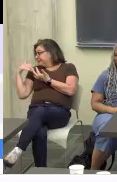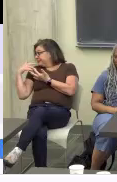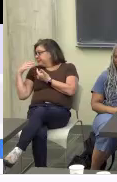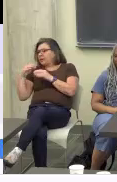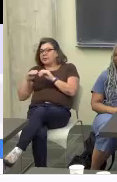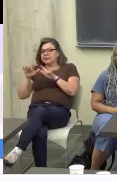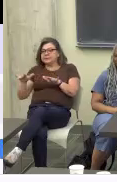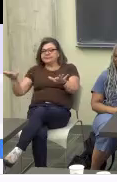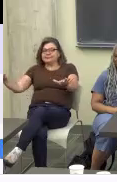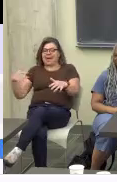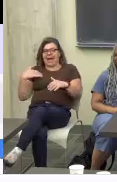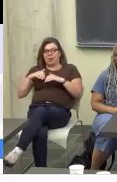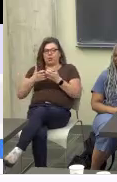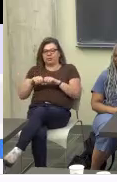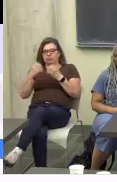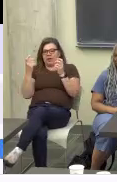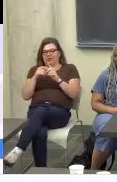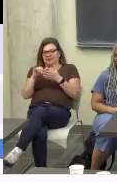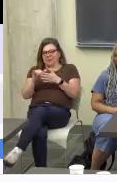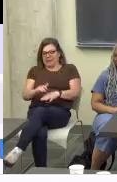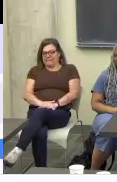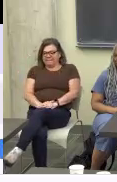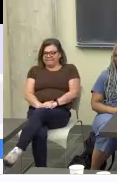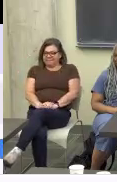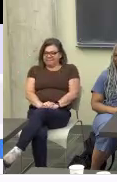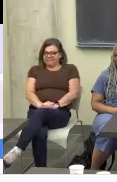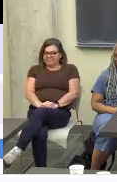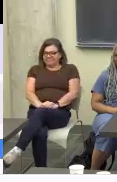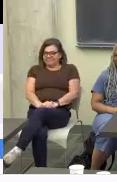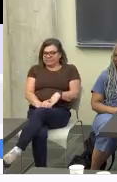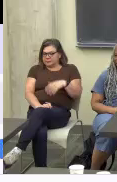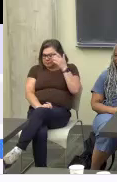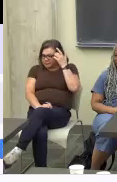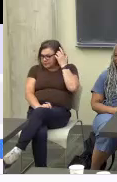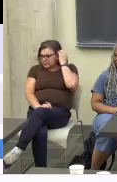to break out of that uh per se I think that might be something that would be worth